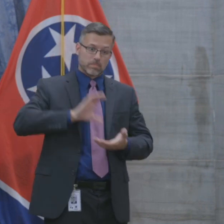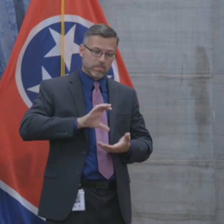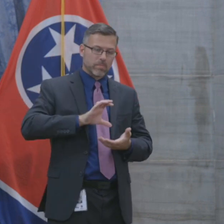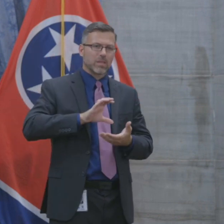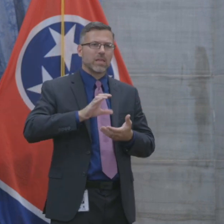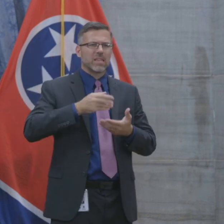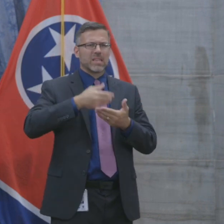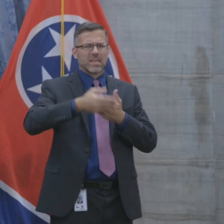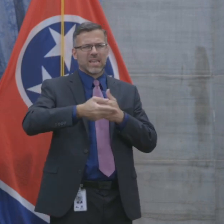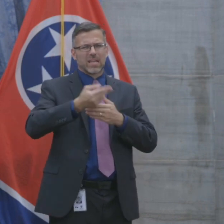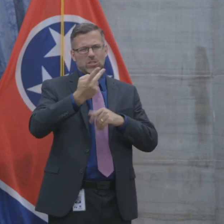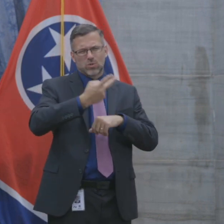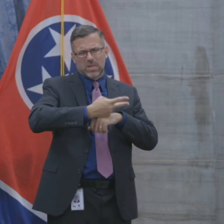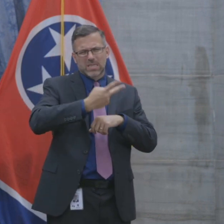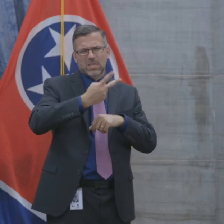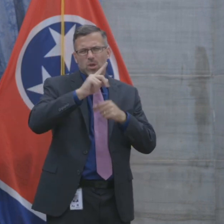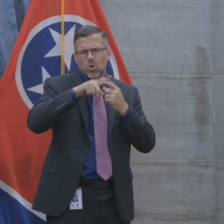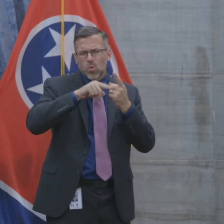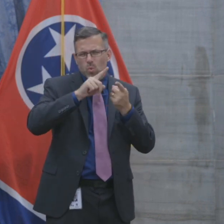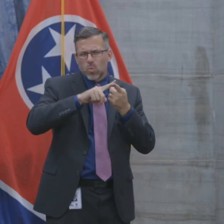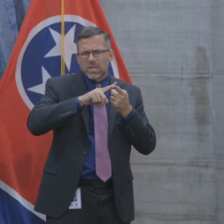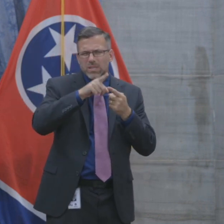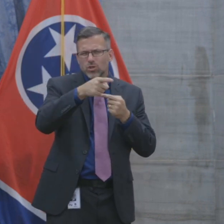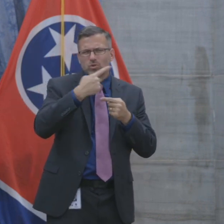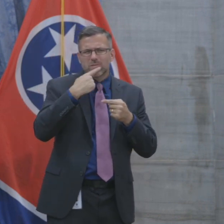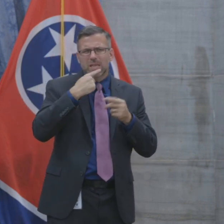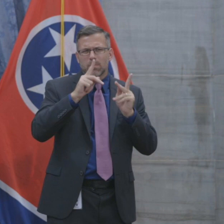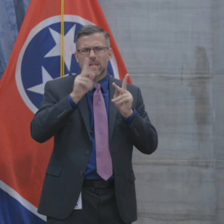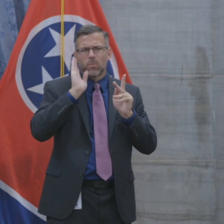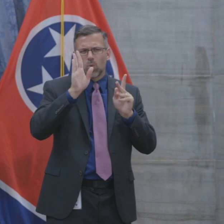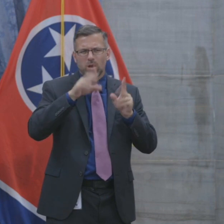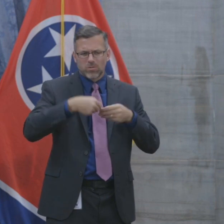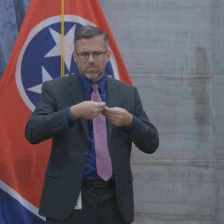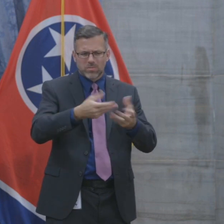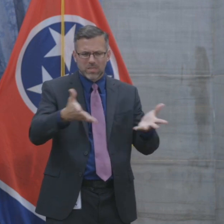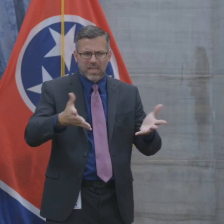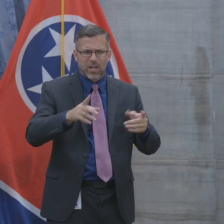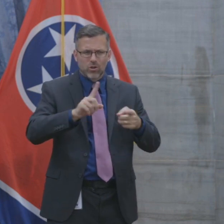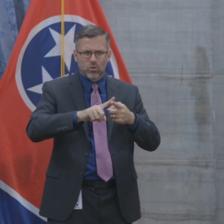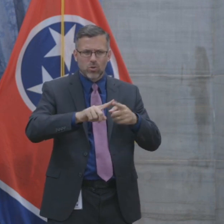to any kind of portal that your lab may have because those results are available immediately as soon as they come